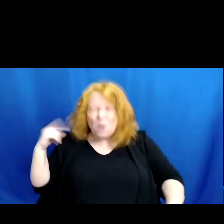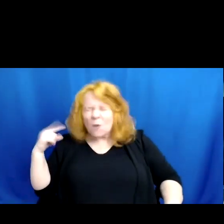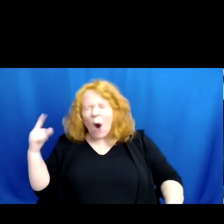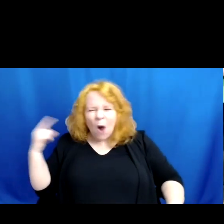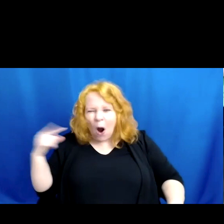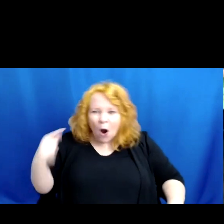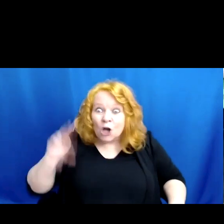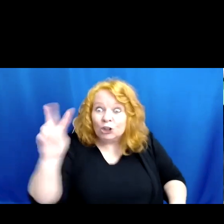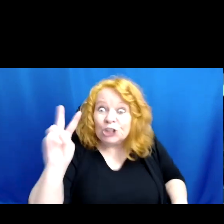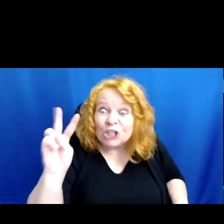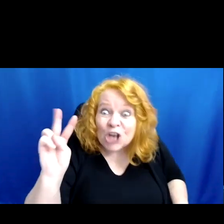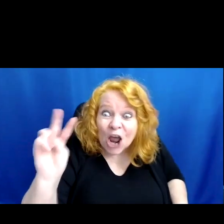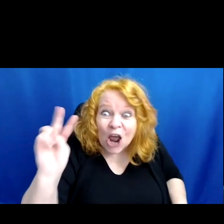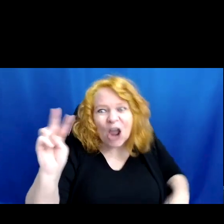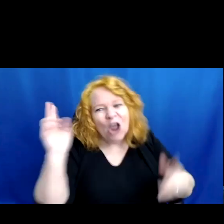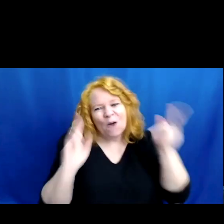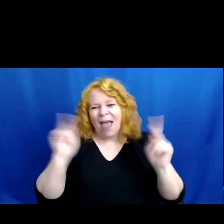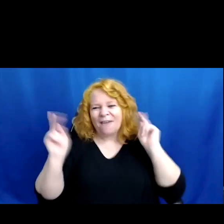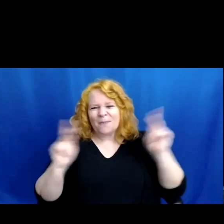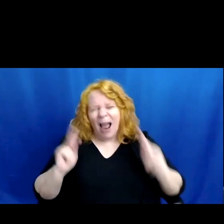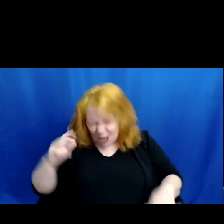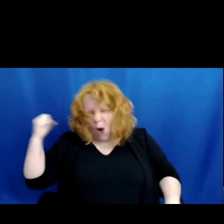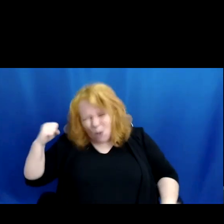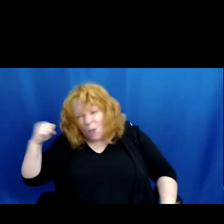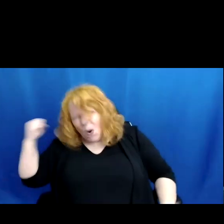Woo Woo Woo Woo Woo. Two everybody. Woo Woo Woo Woo Woo. One everybody.